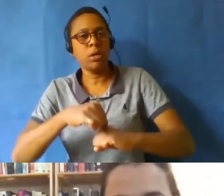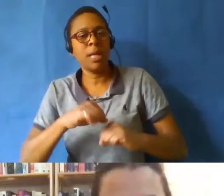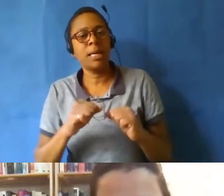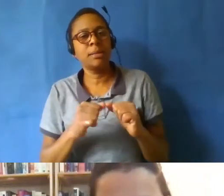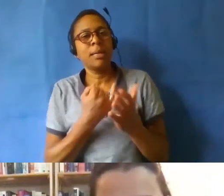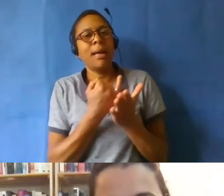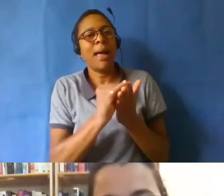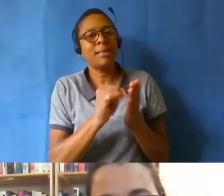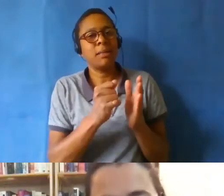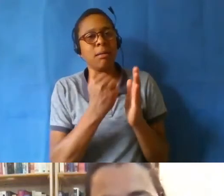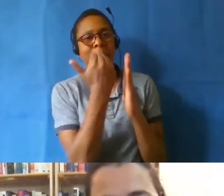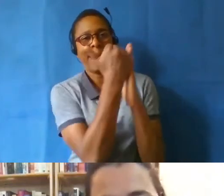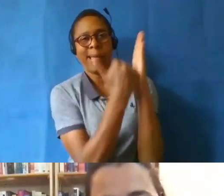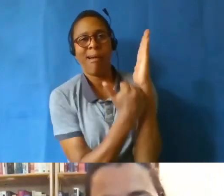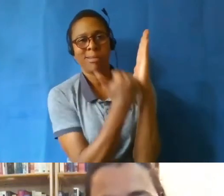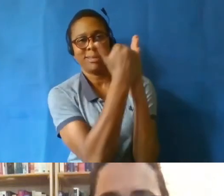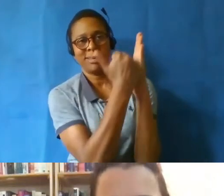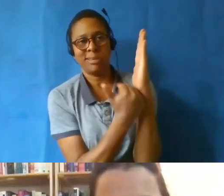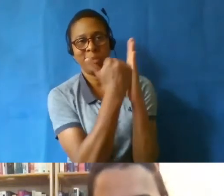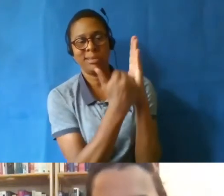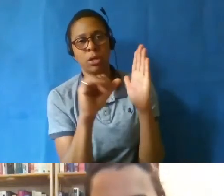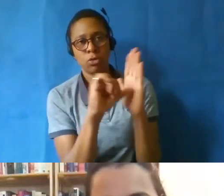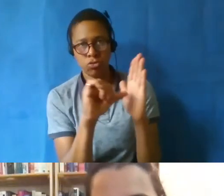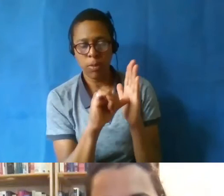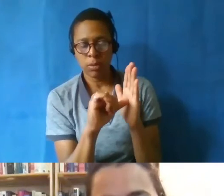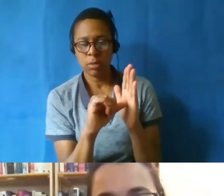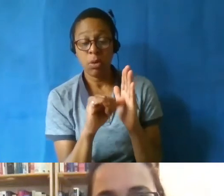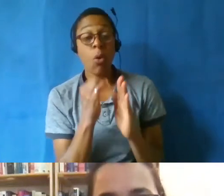relevant to disability organize thing and I think once I have a grasp more on